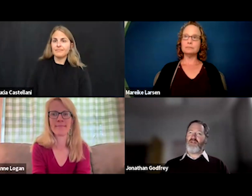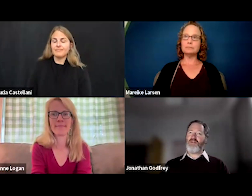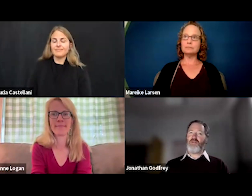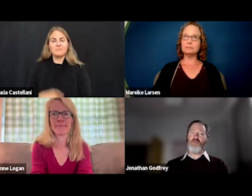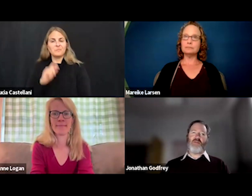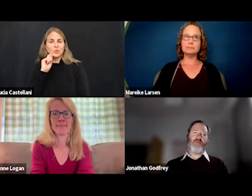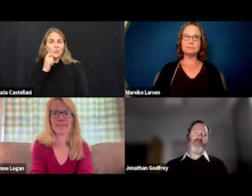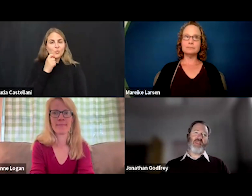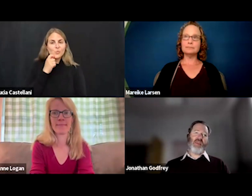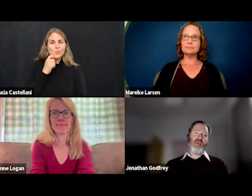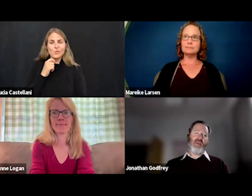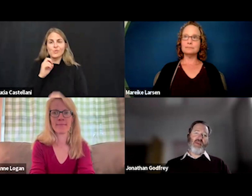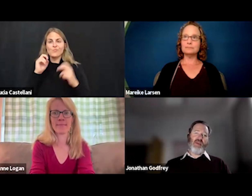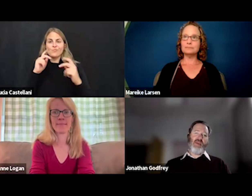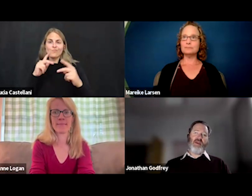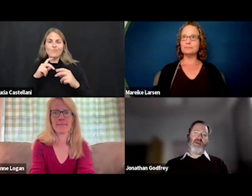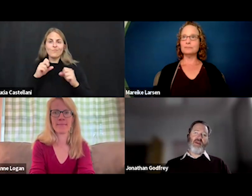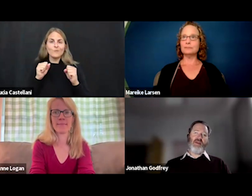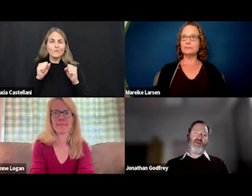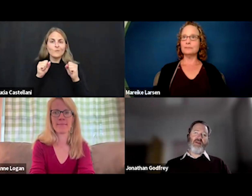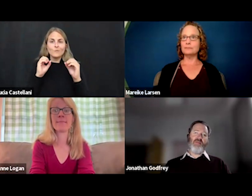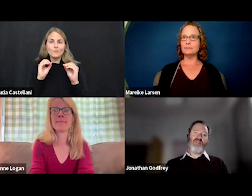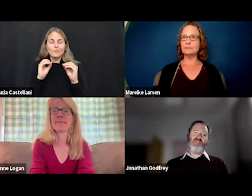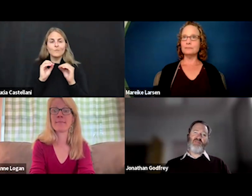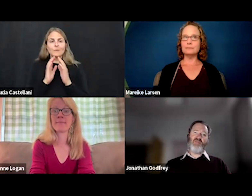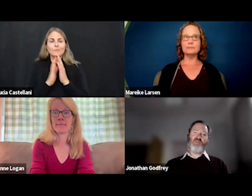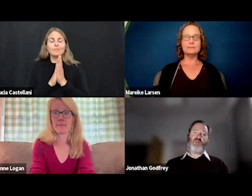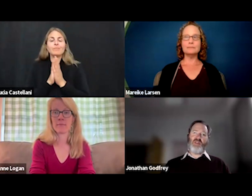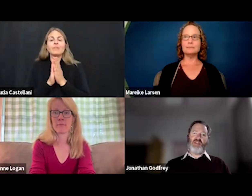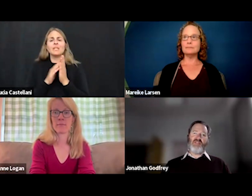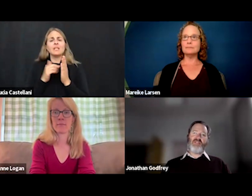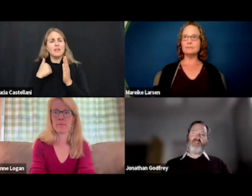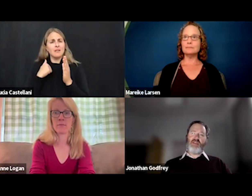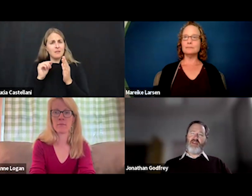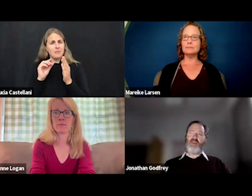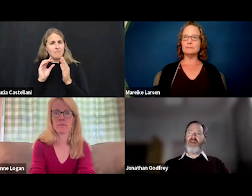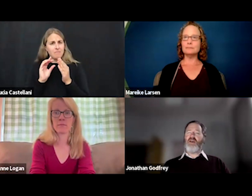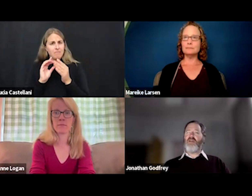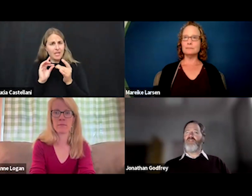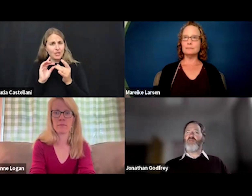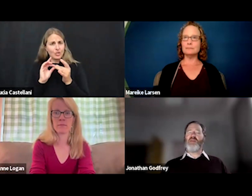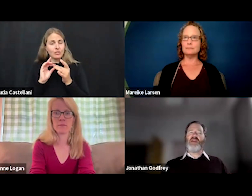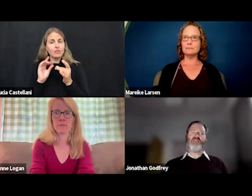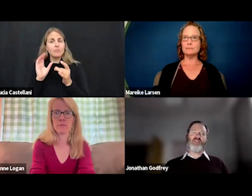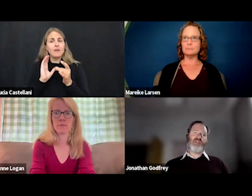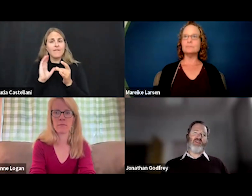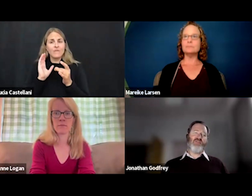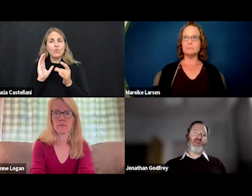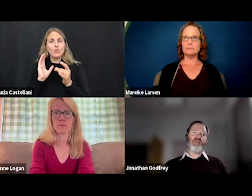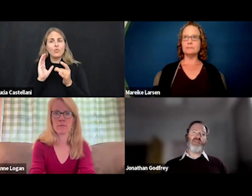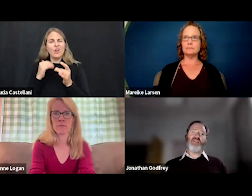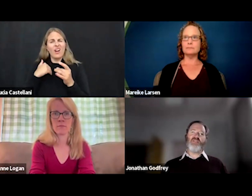So I mentioned before that I finished my PhD 20-odd years